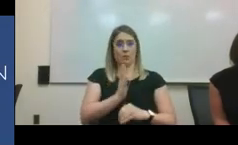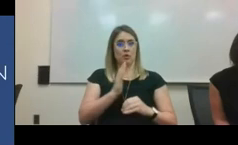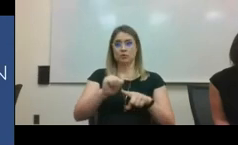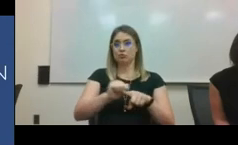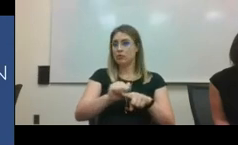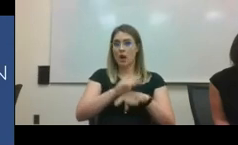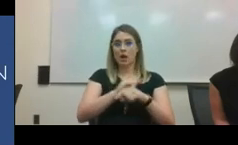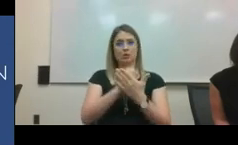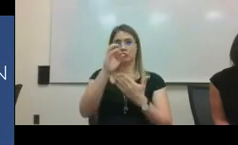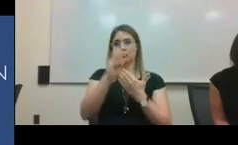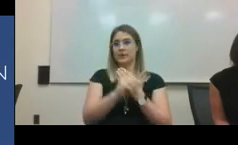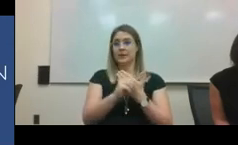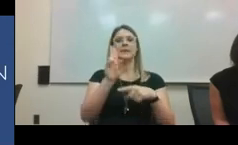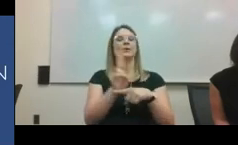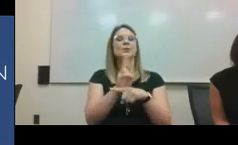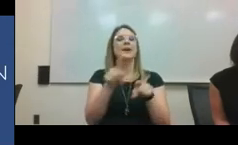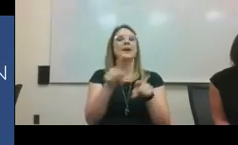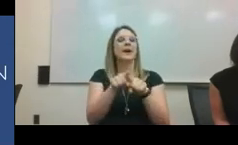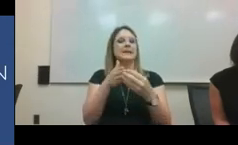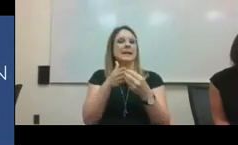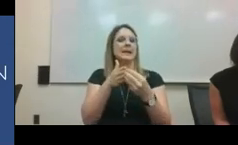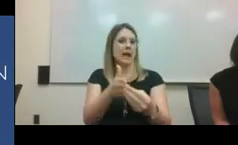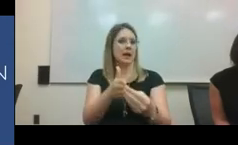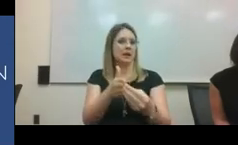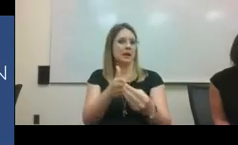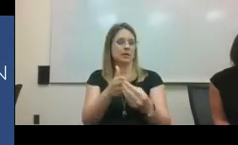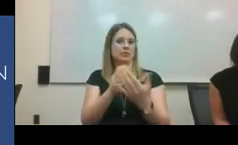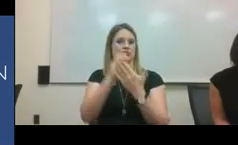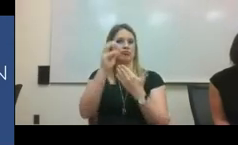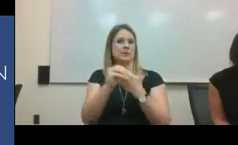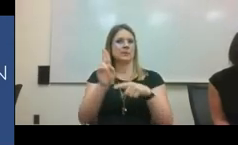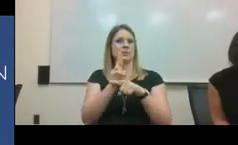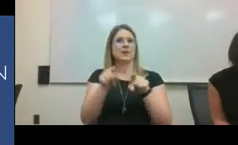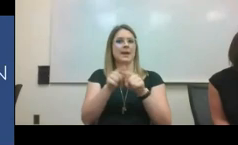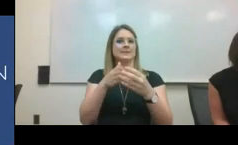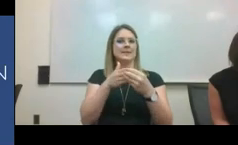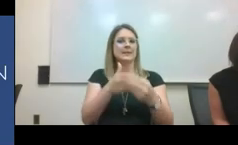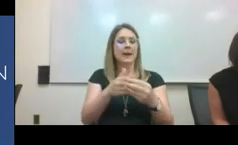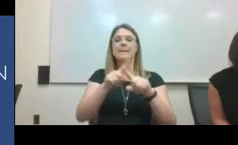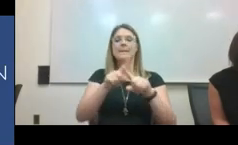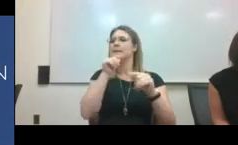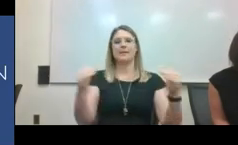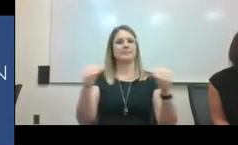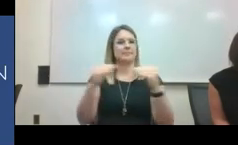but not necessarily needed at the same standards that maybe teachers and governmental schools were using.